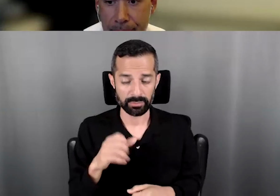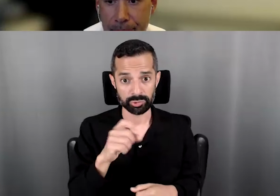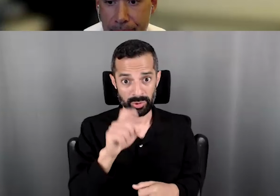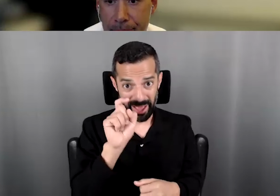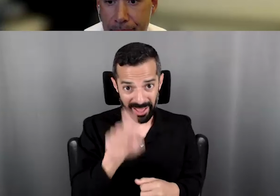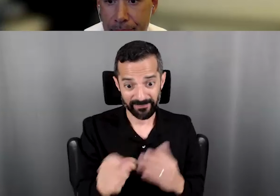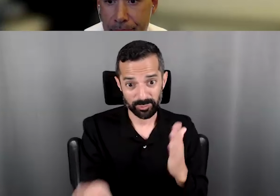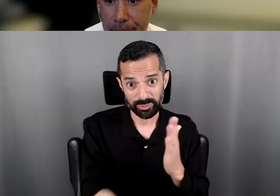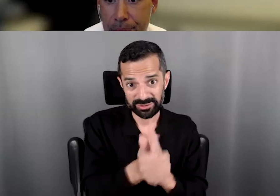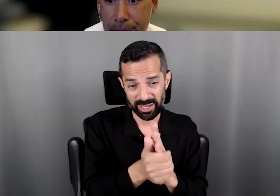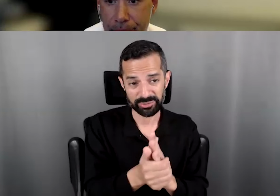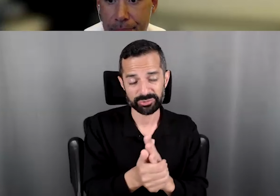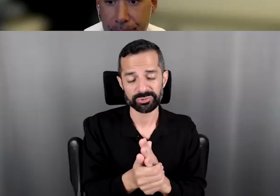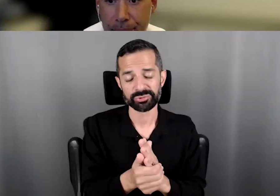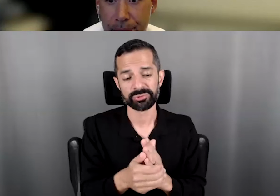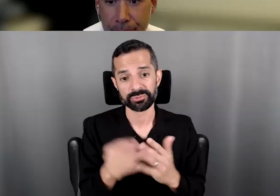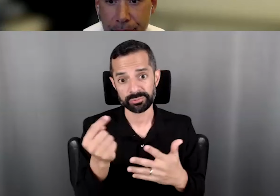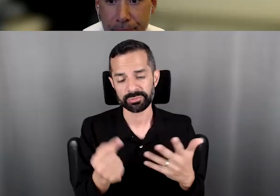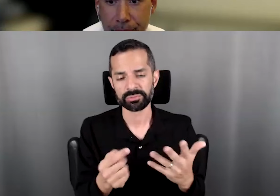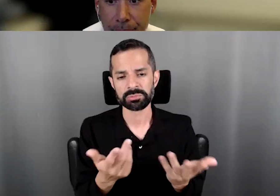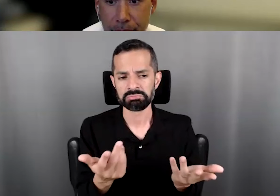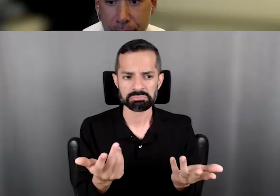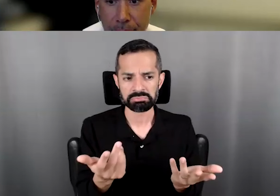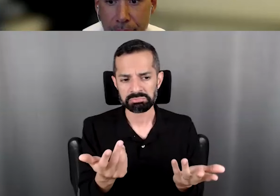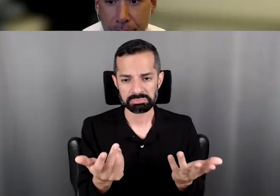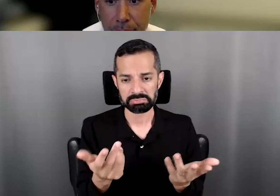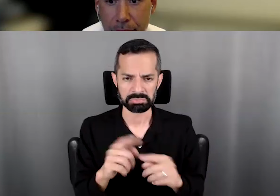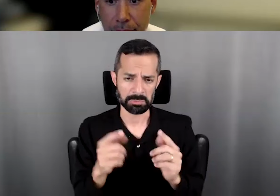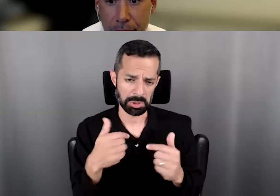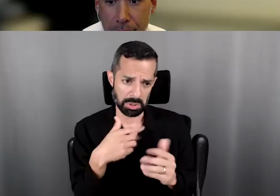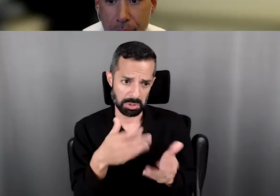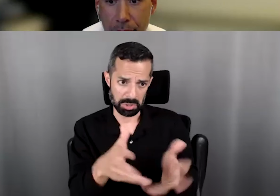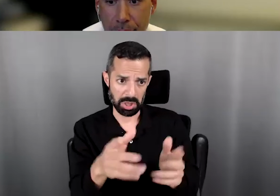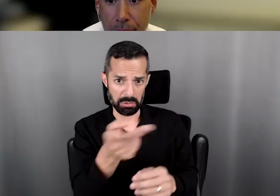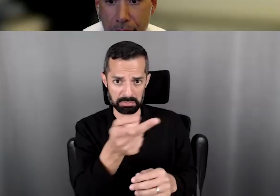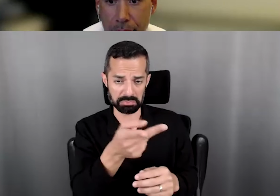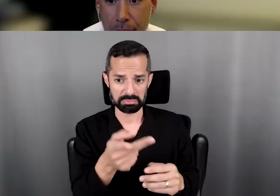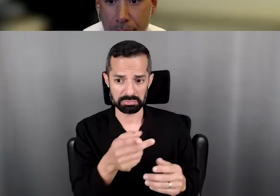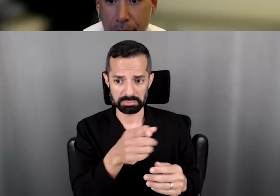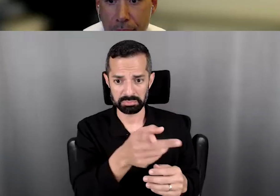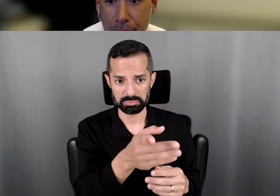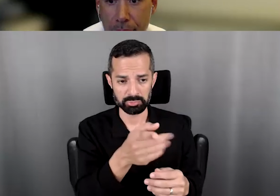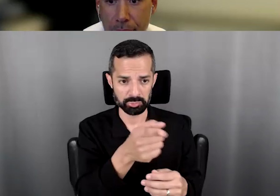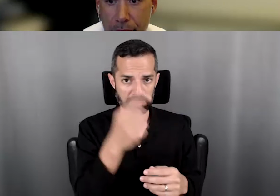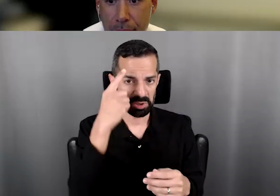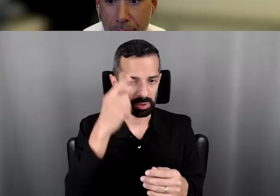but I was deferring to the two of you in terms of like, specific process. Because I don't do those rankings.